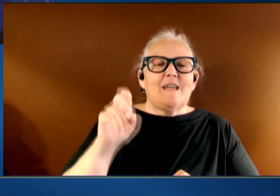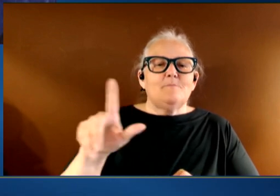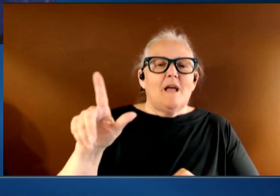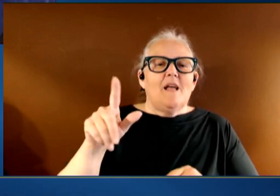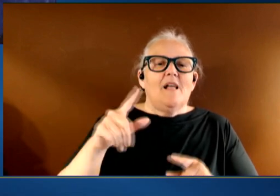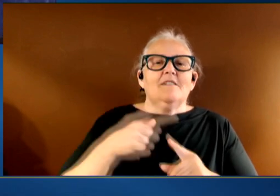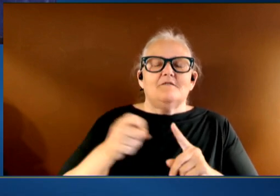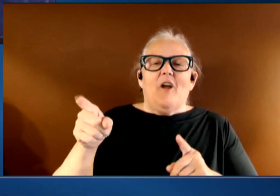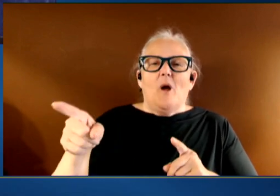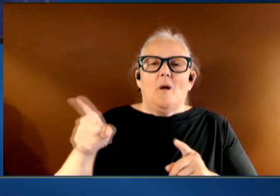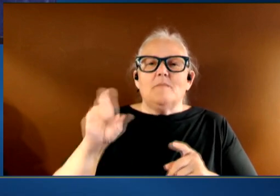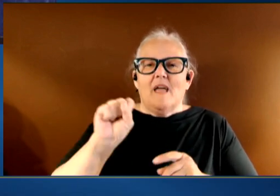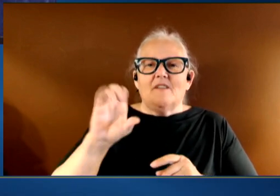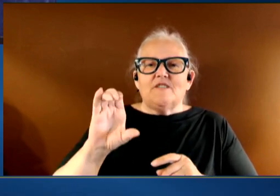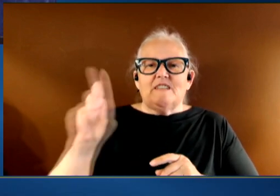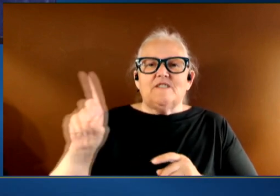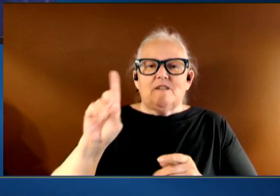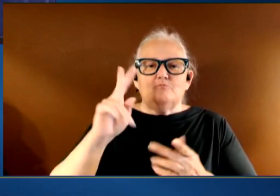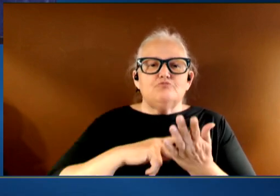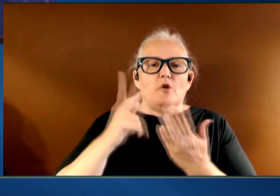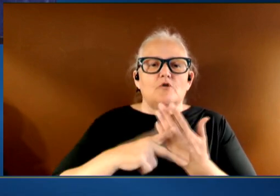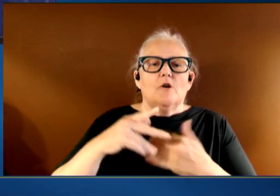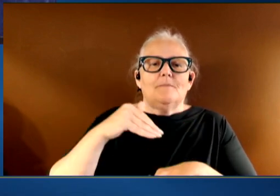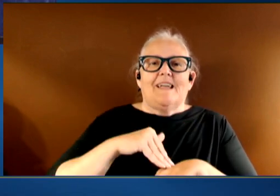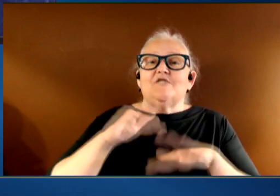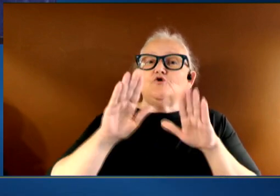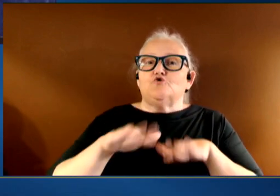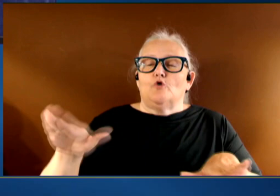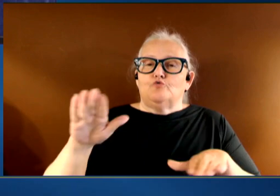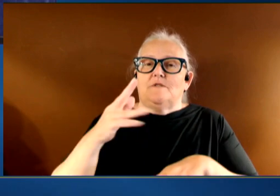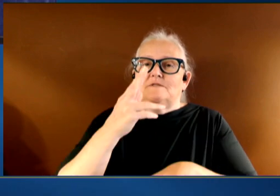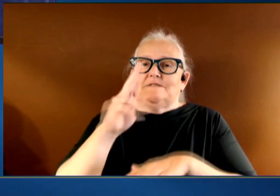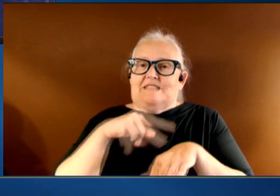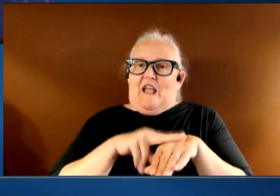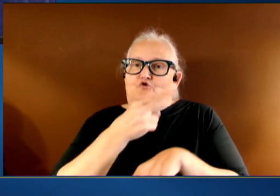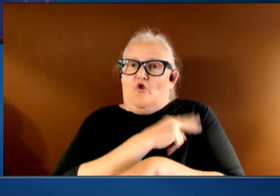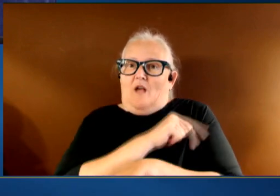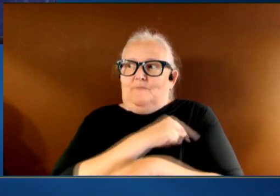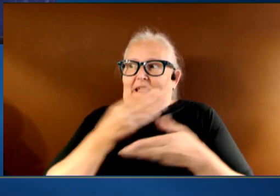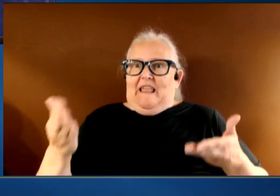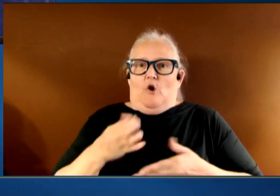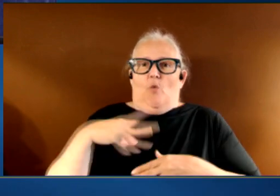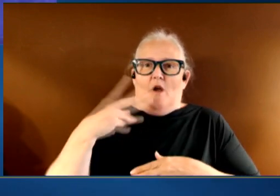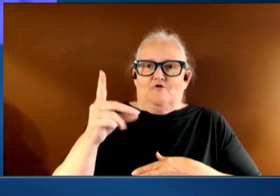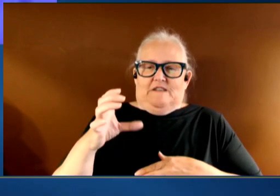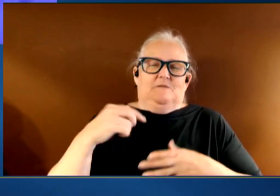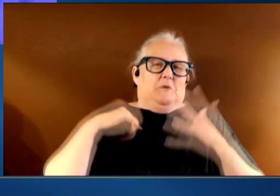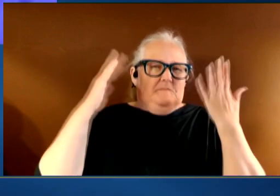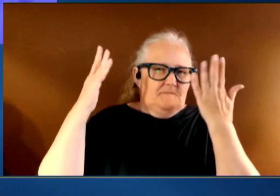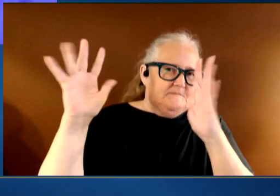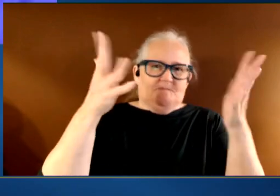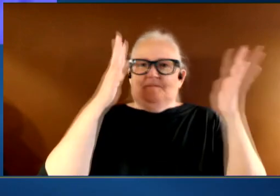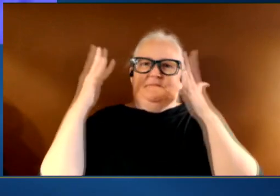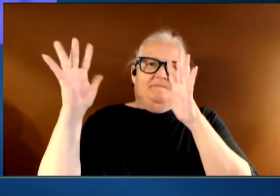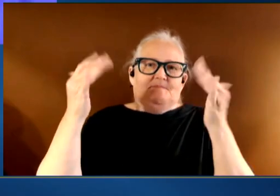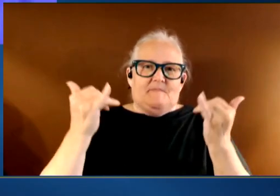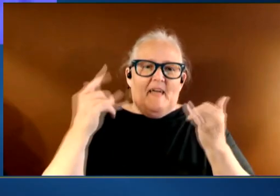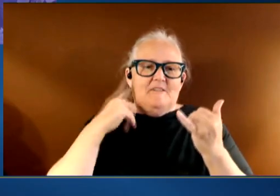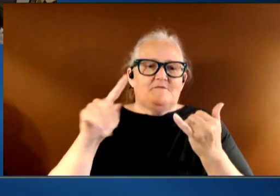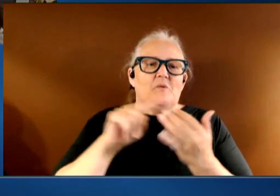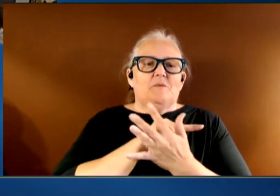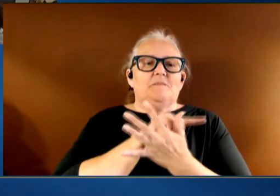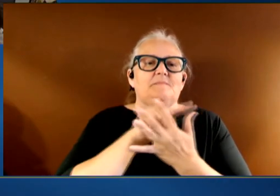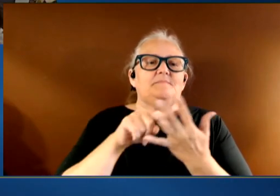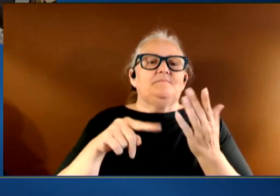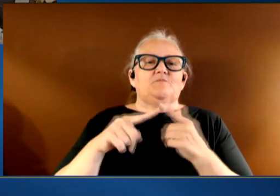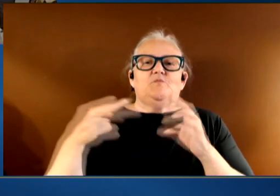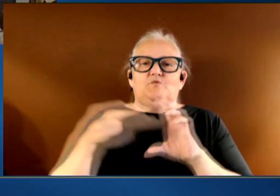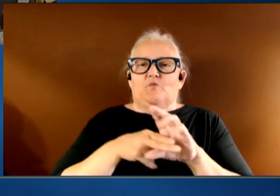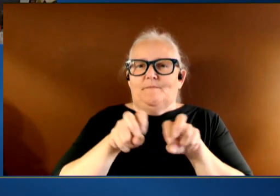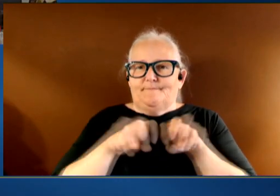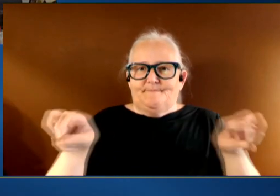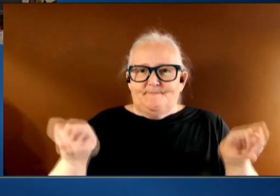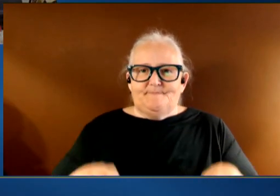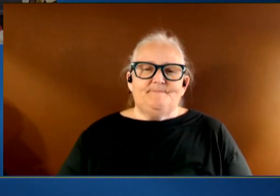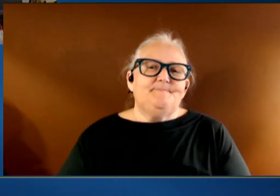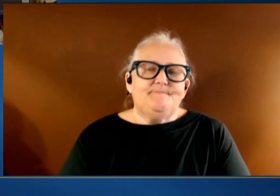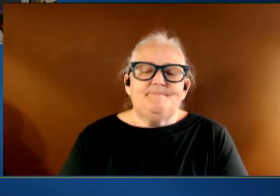National Hospital, which is right here in Washington, D.C. Let's give them a warm hand.